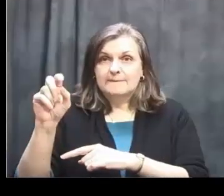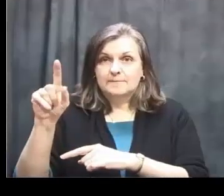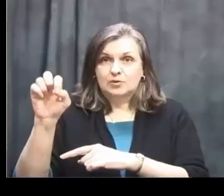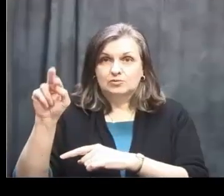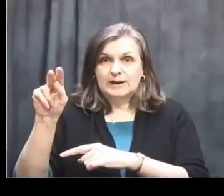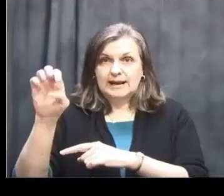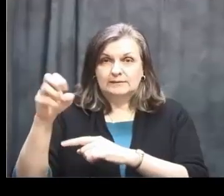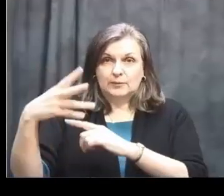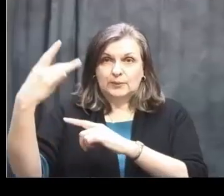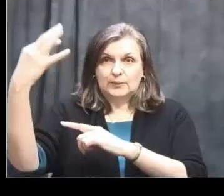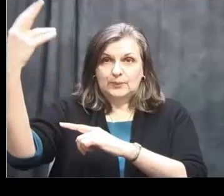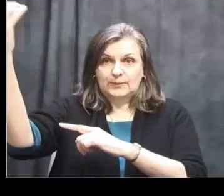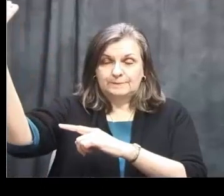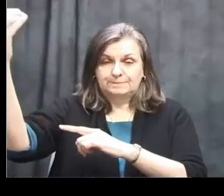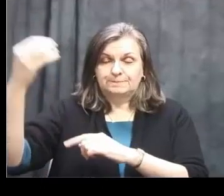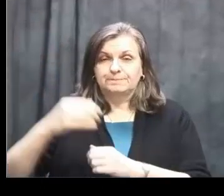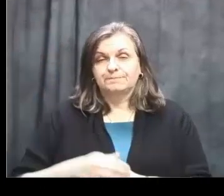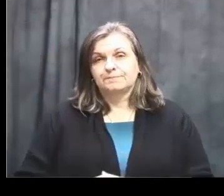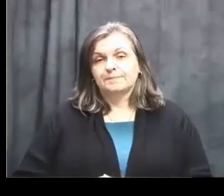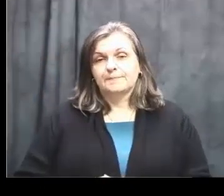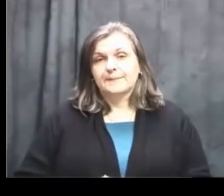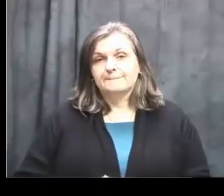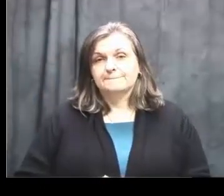now